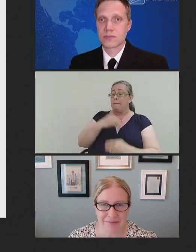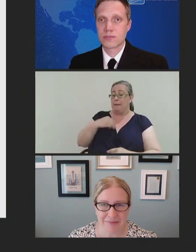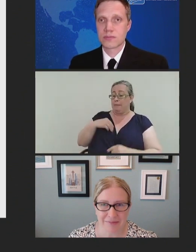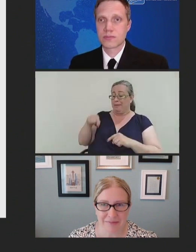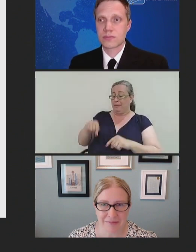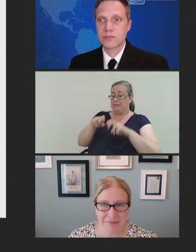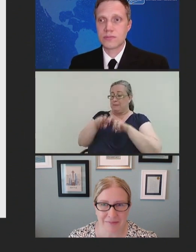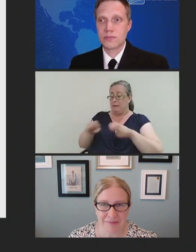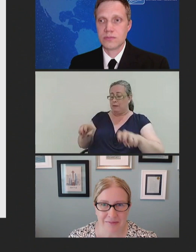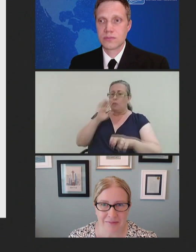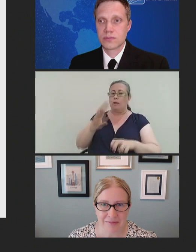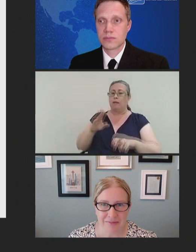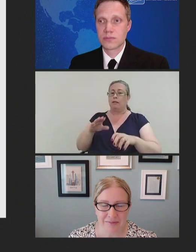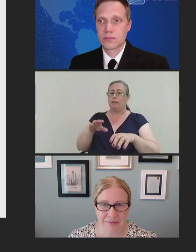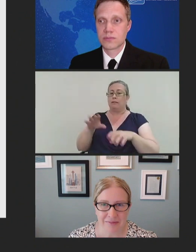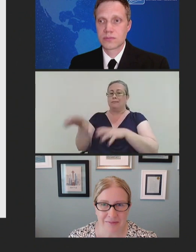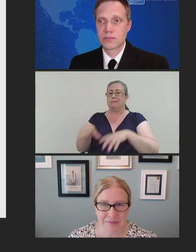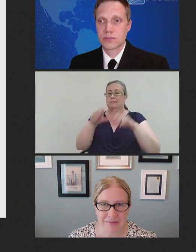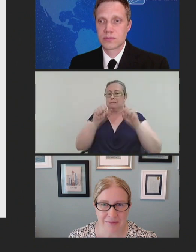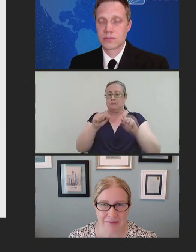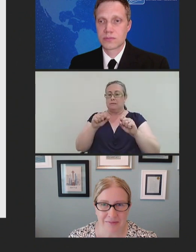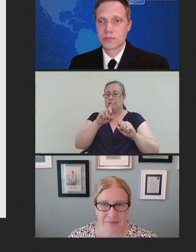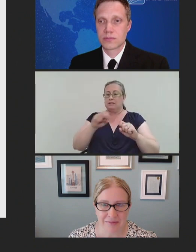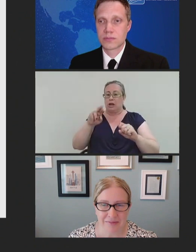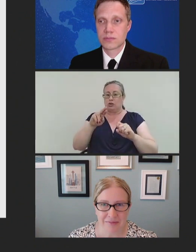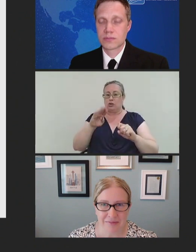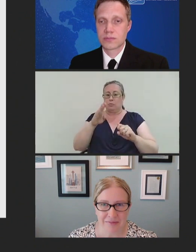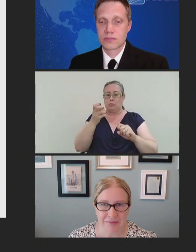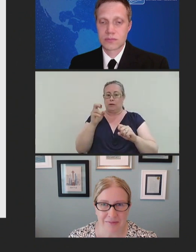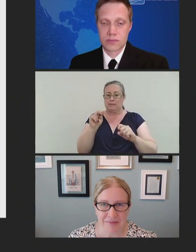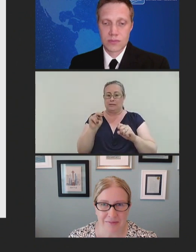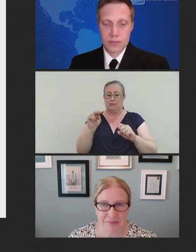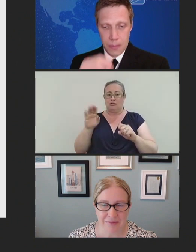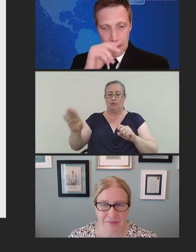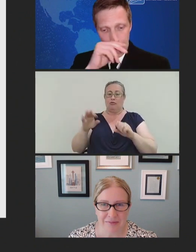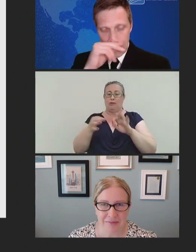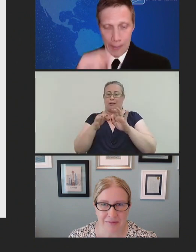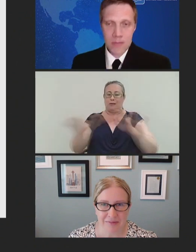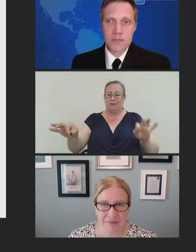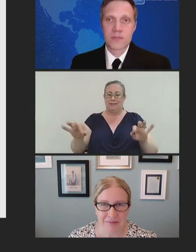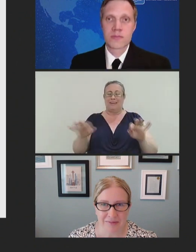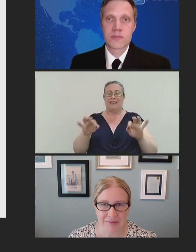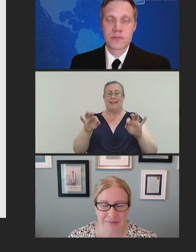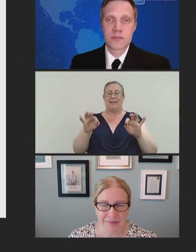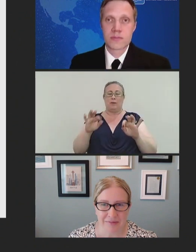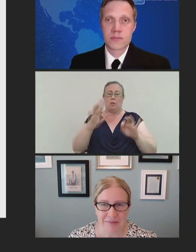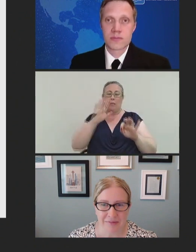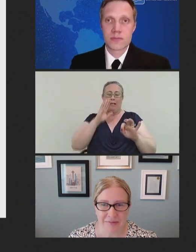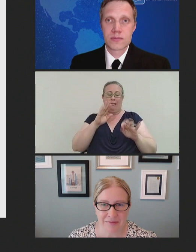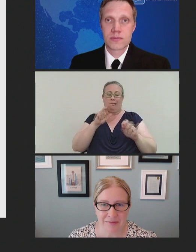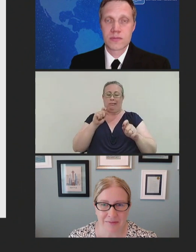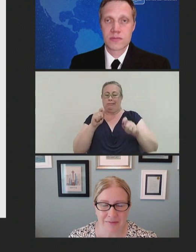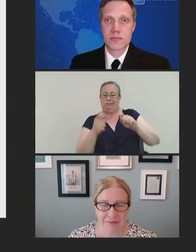Dr. Brunson's equation she gave us earlier and frame it slightly different. The choice